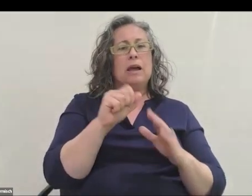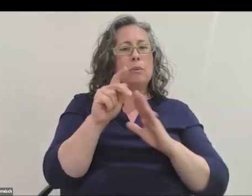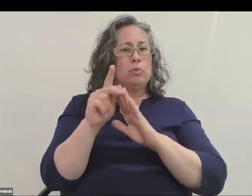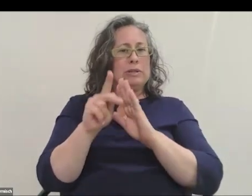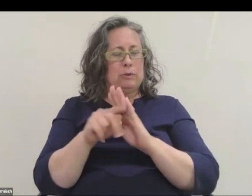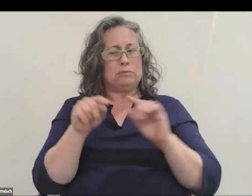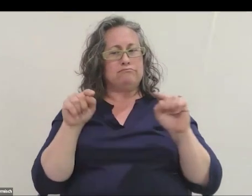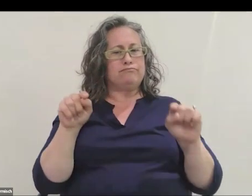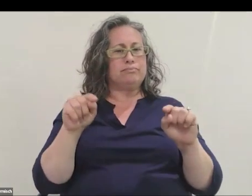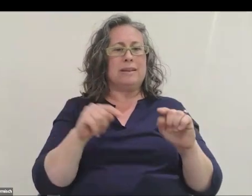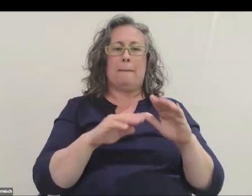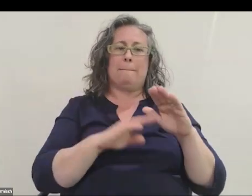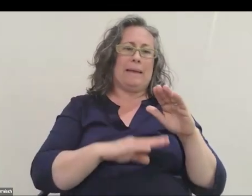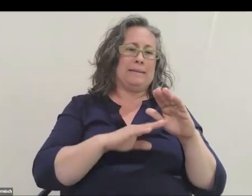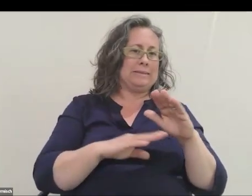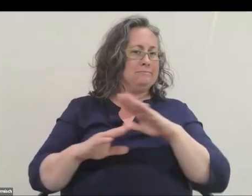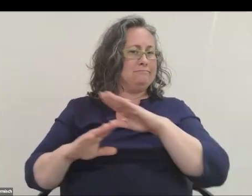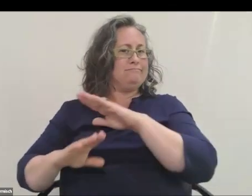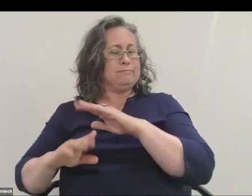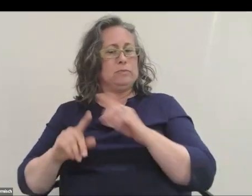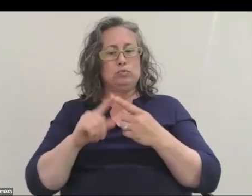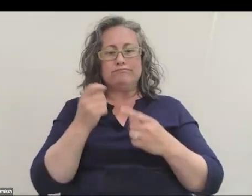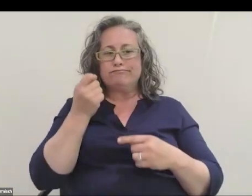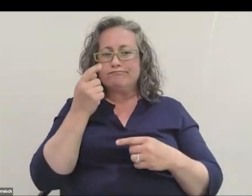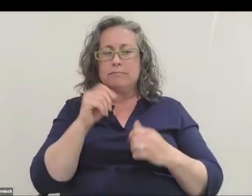are very basic elements, things that we have included